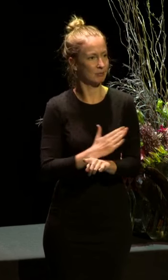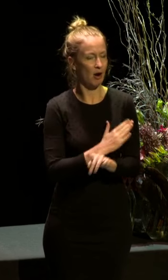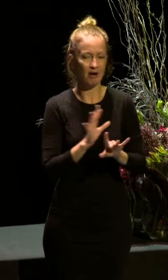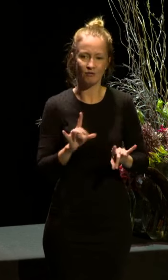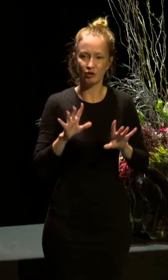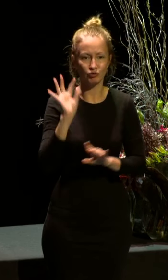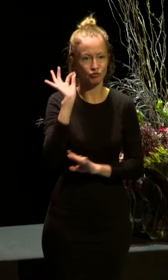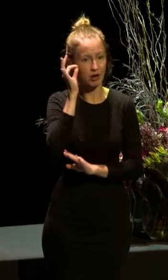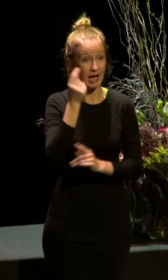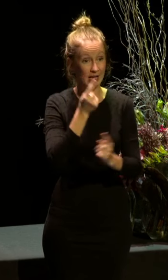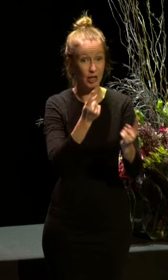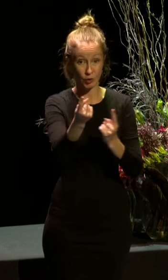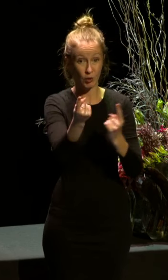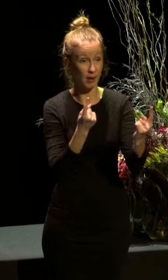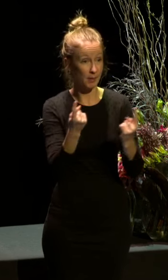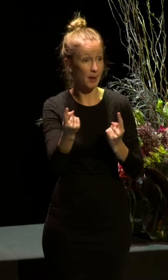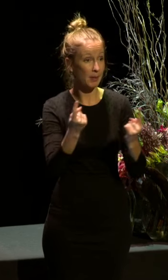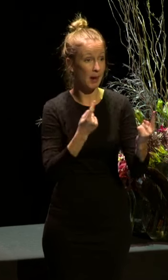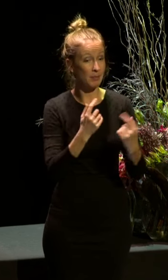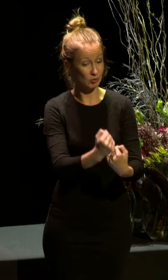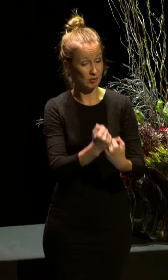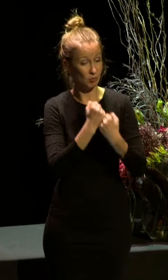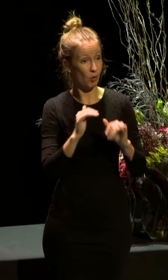that you would come and support these awards. Thank you, Minister.